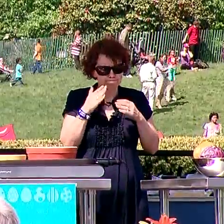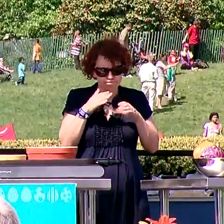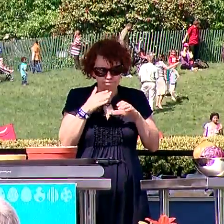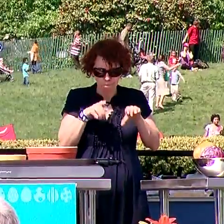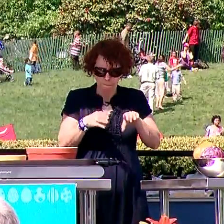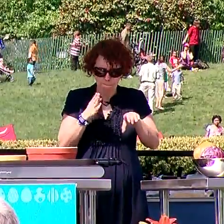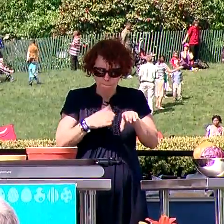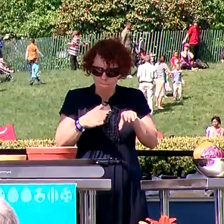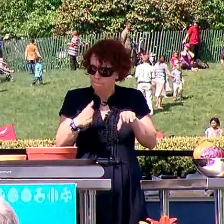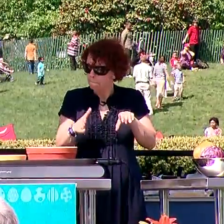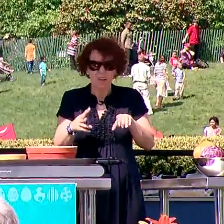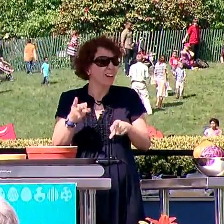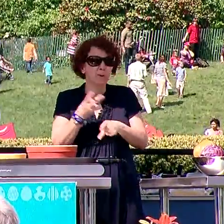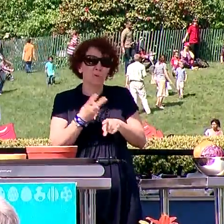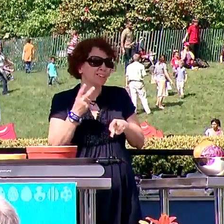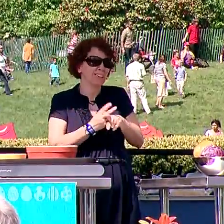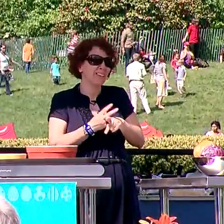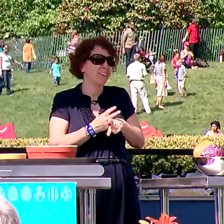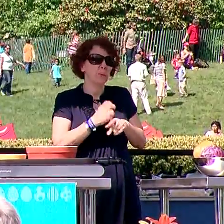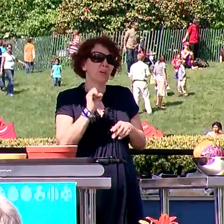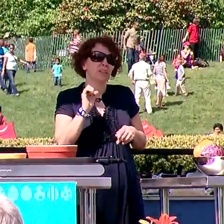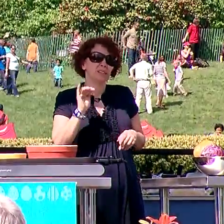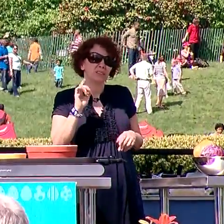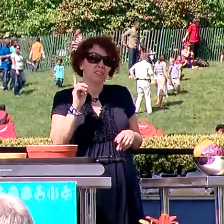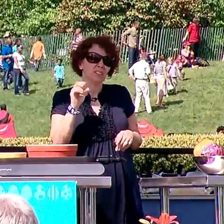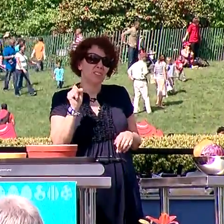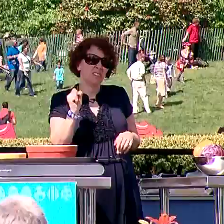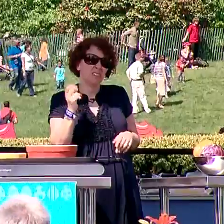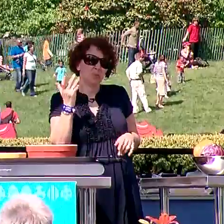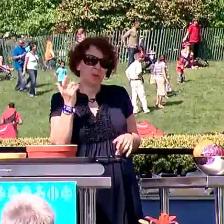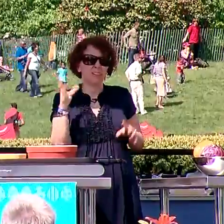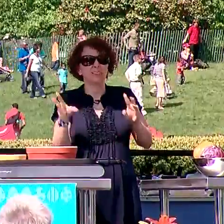I don't keep the seeds in, because the seeds actually add a lot of water.